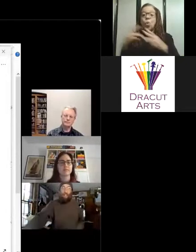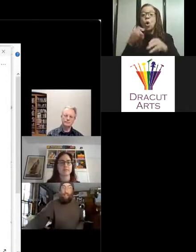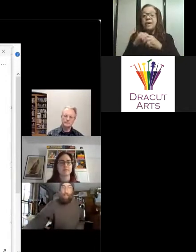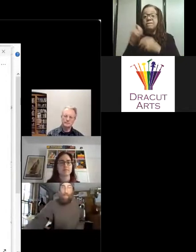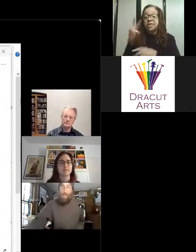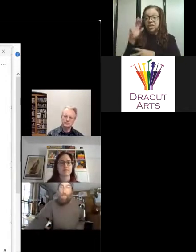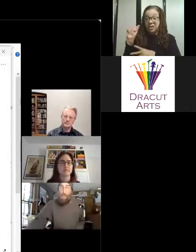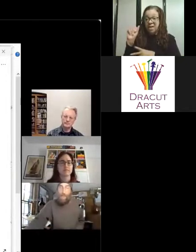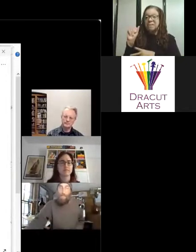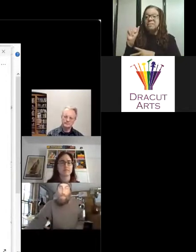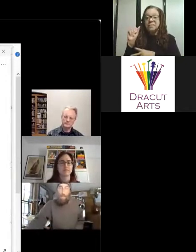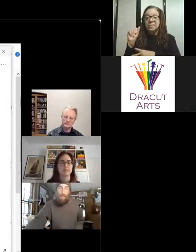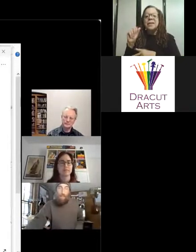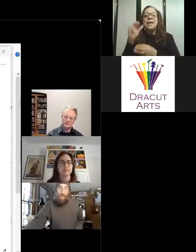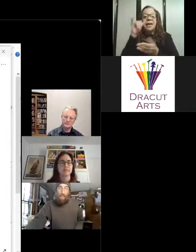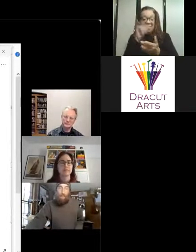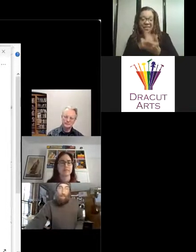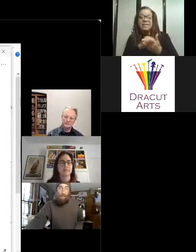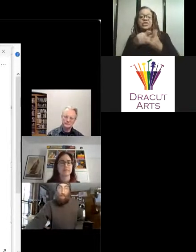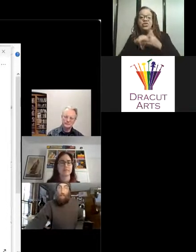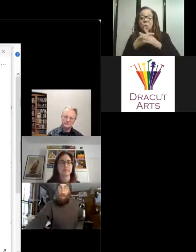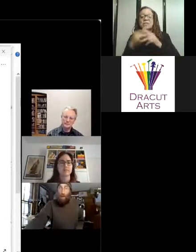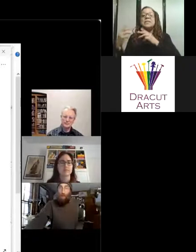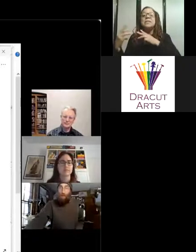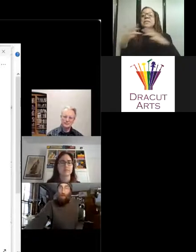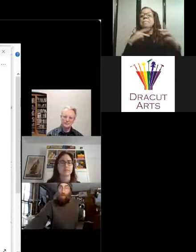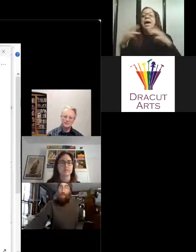and that becomes some of the battle stories, um some of the combat represented